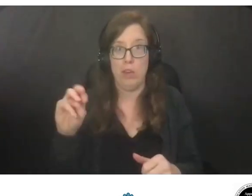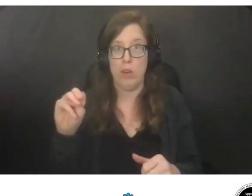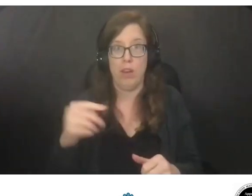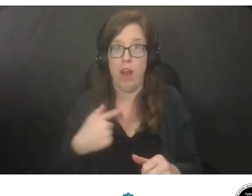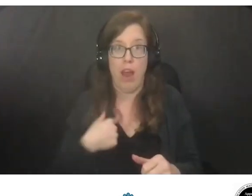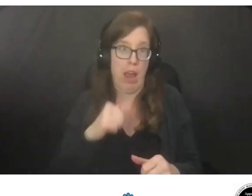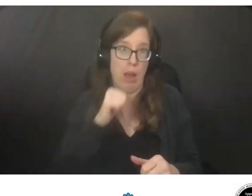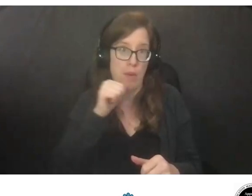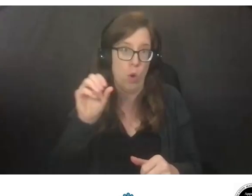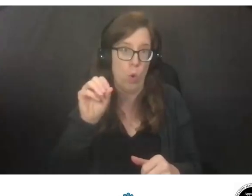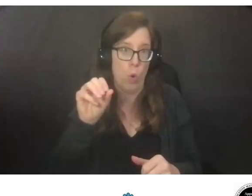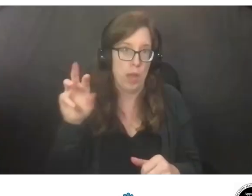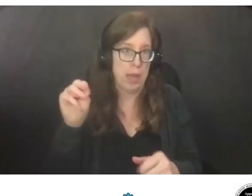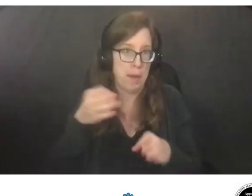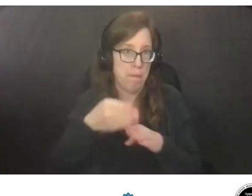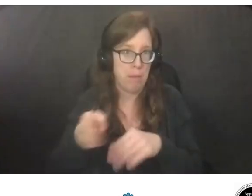I am not an Orientation and Mobility Specialist.